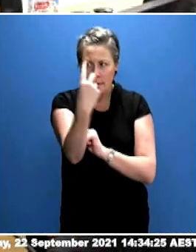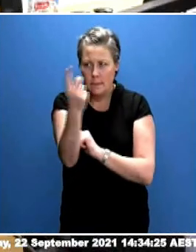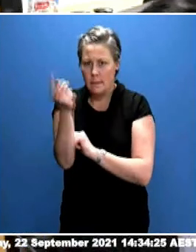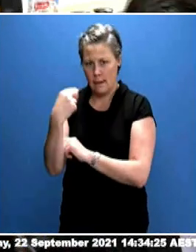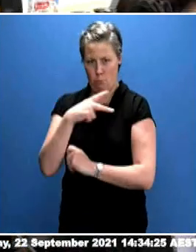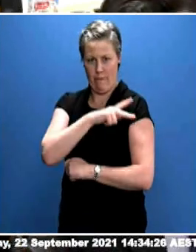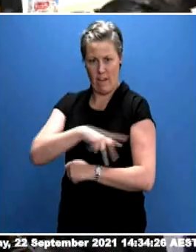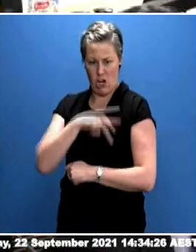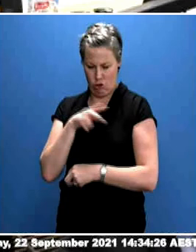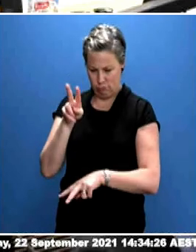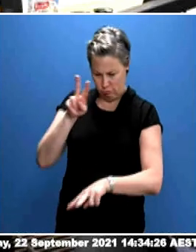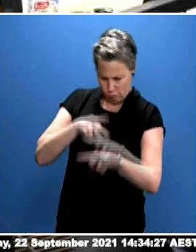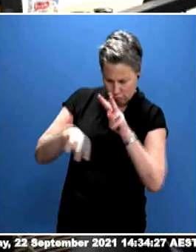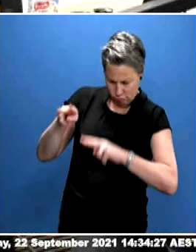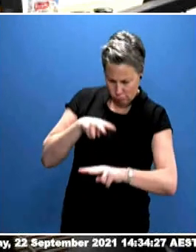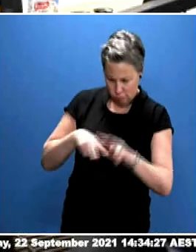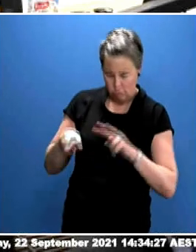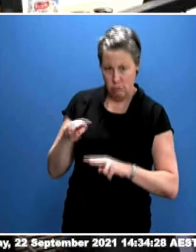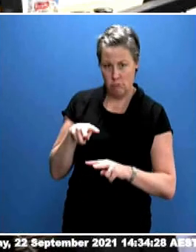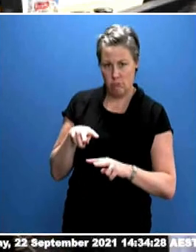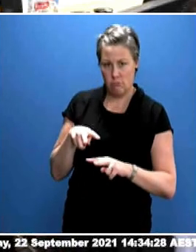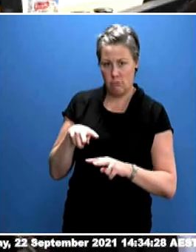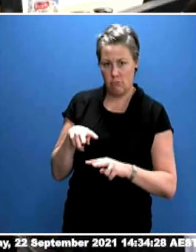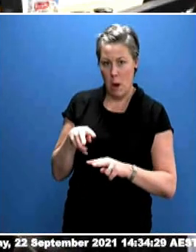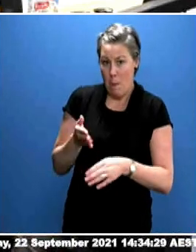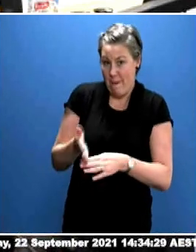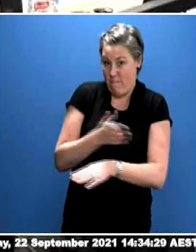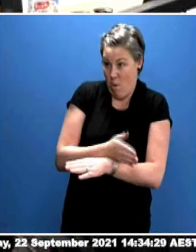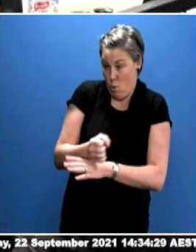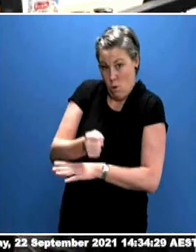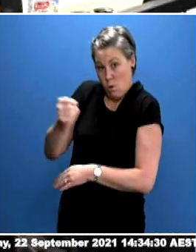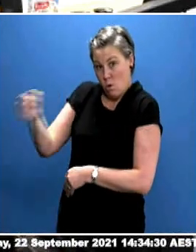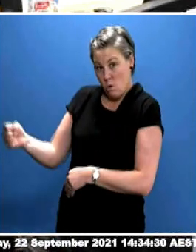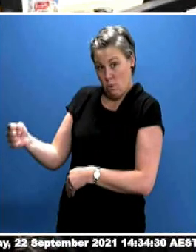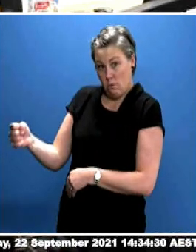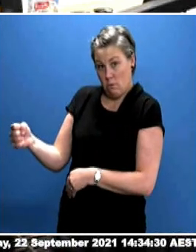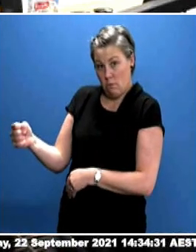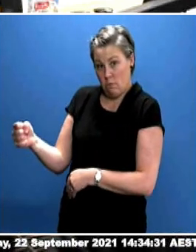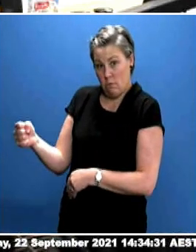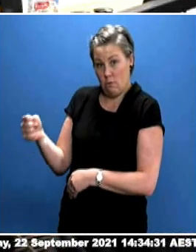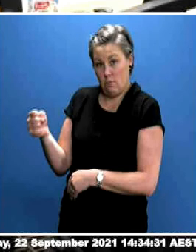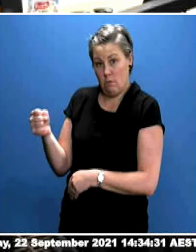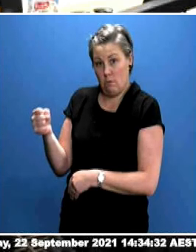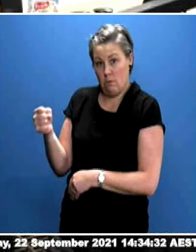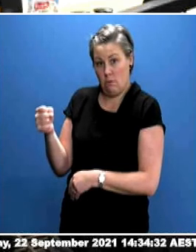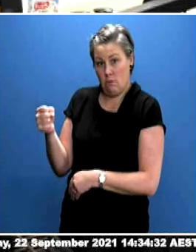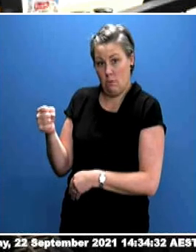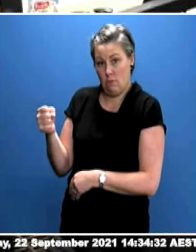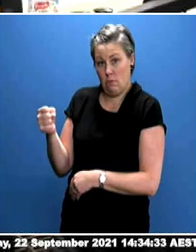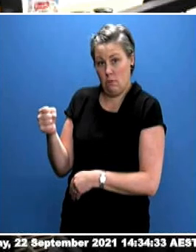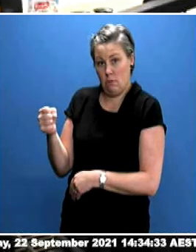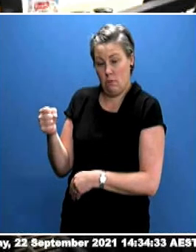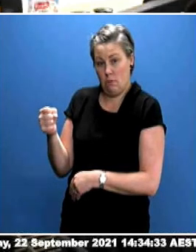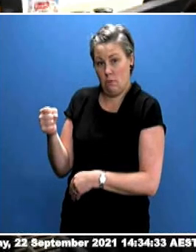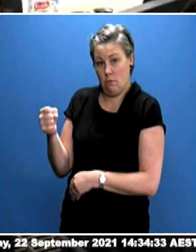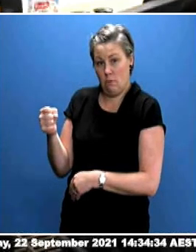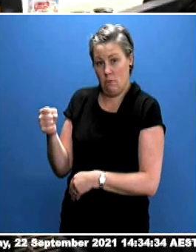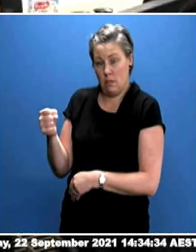Centre, or at least for the opportunity for that to be done, unless it's not